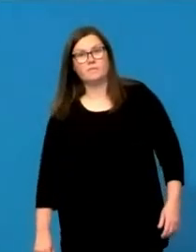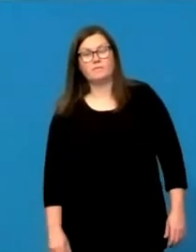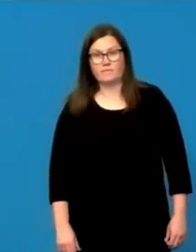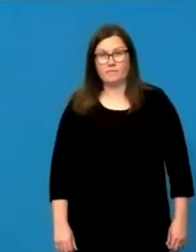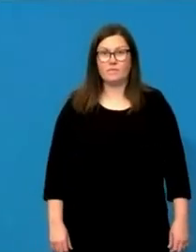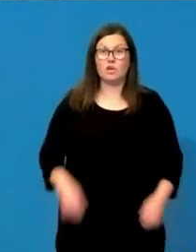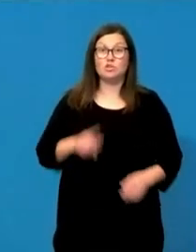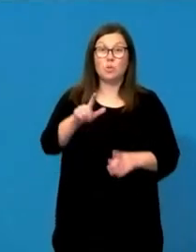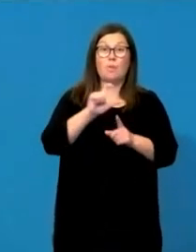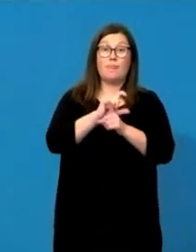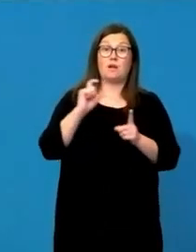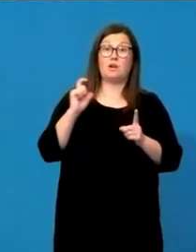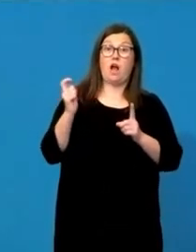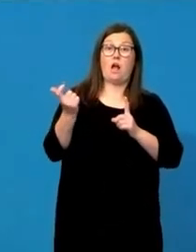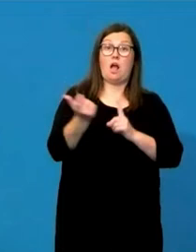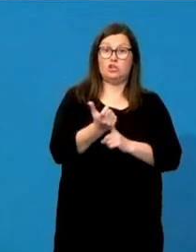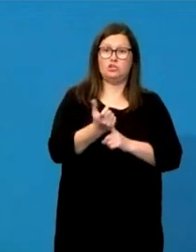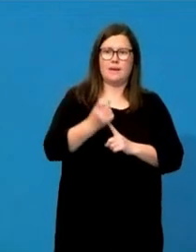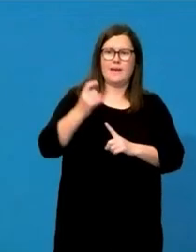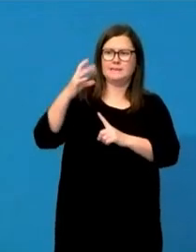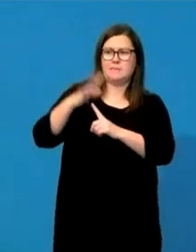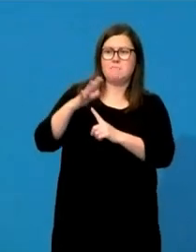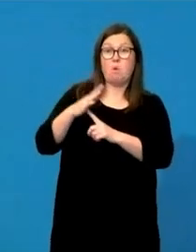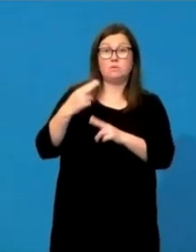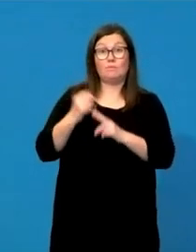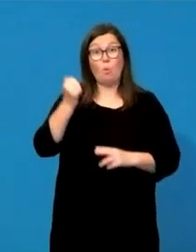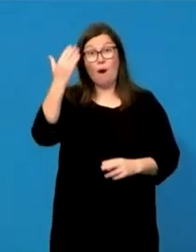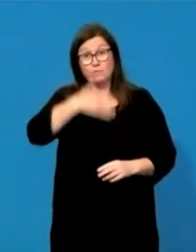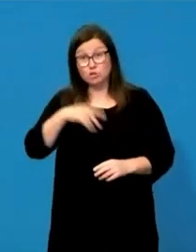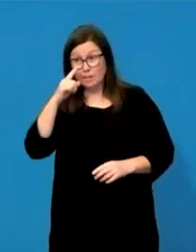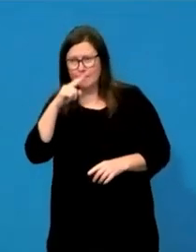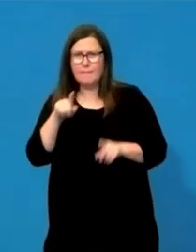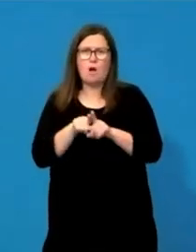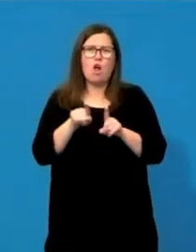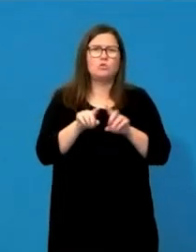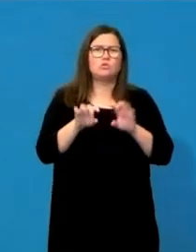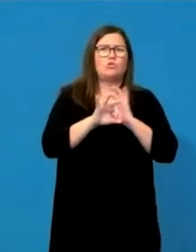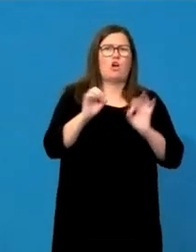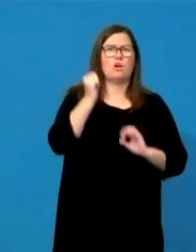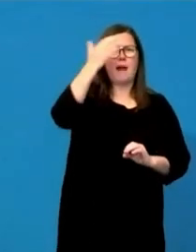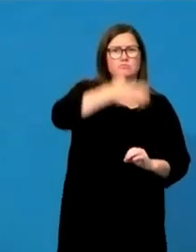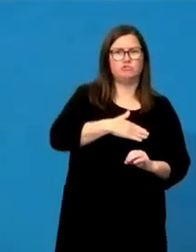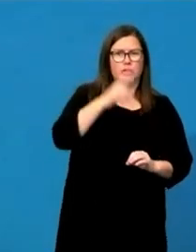Aboriginal people but for non-Indigenous people to learn? Yes. I would say so.